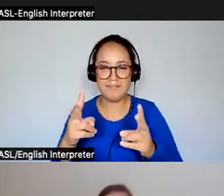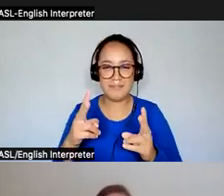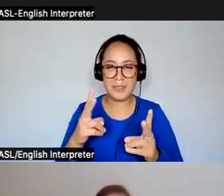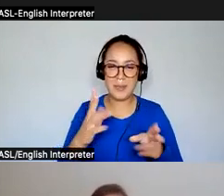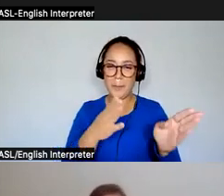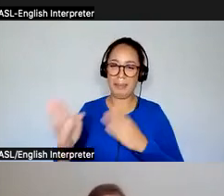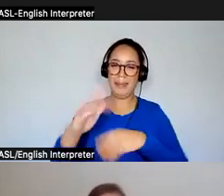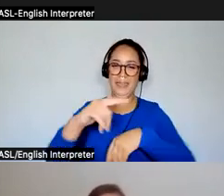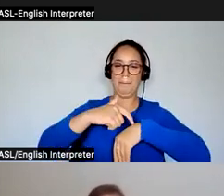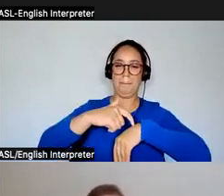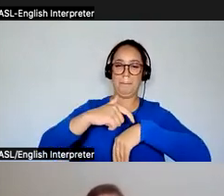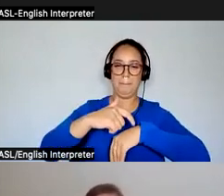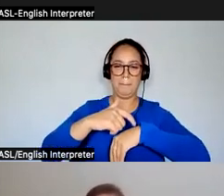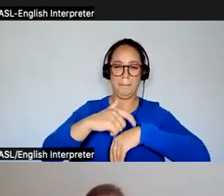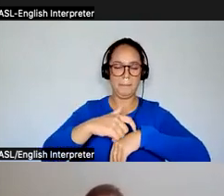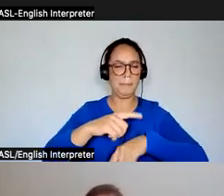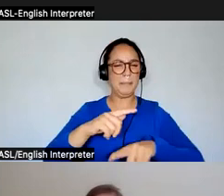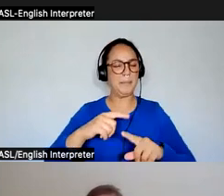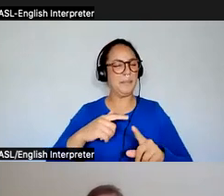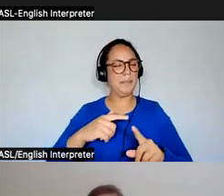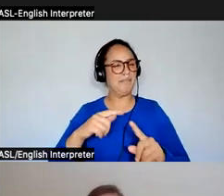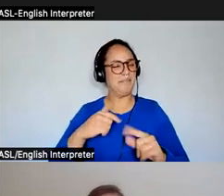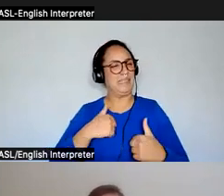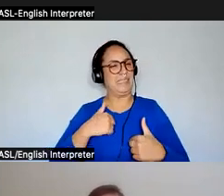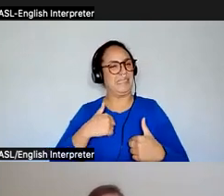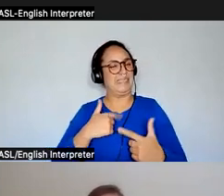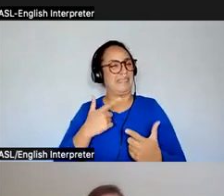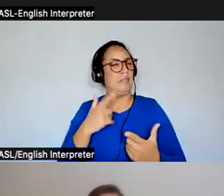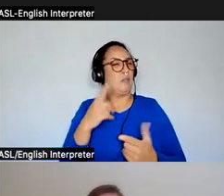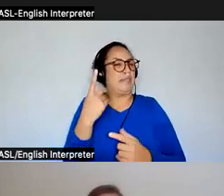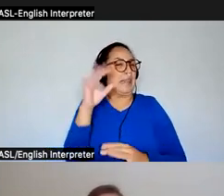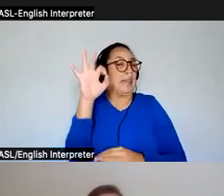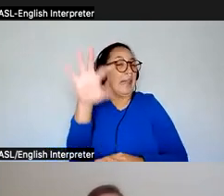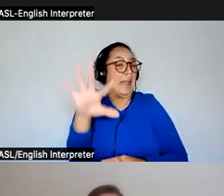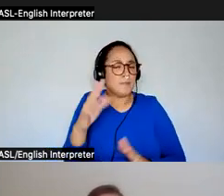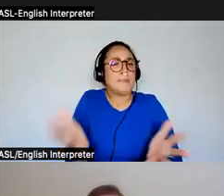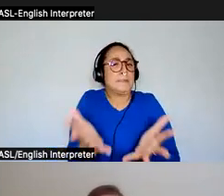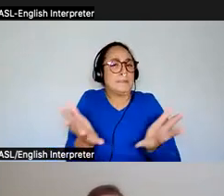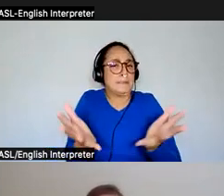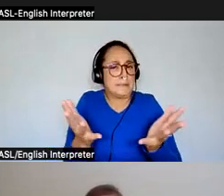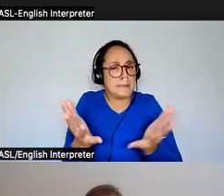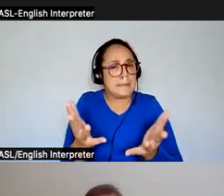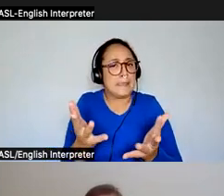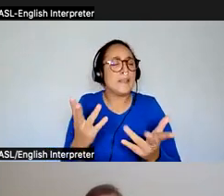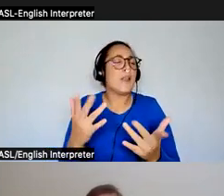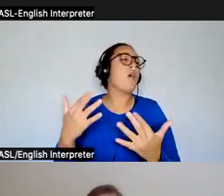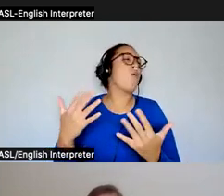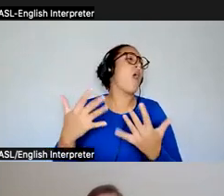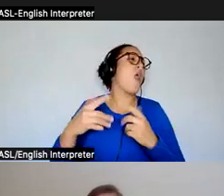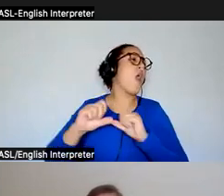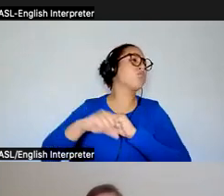However, I strongly recommend not to live the application to the last minute.